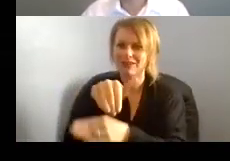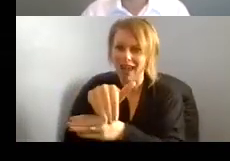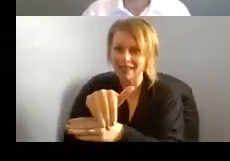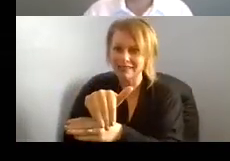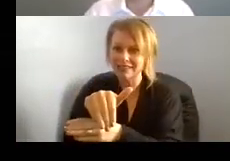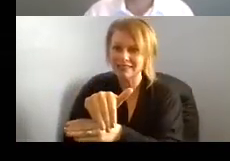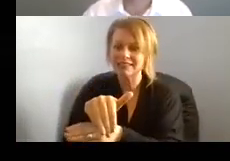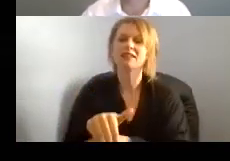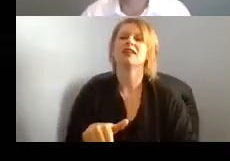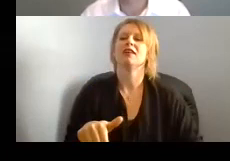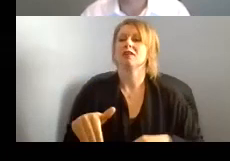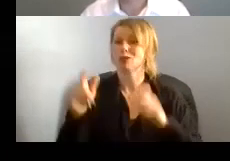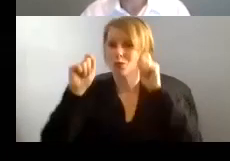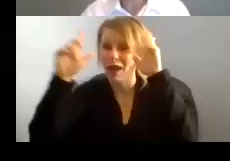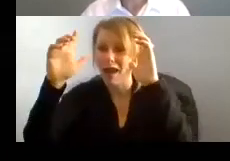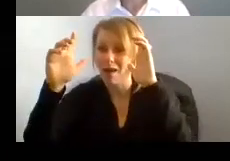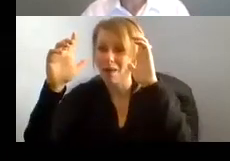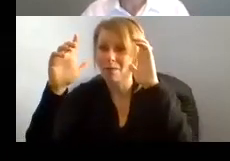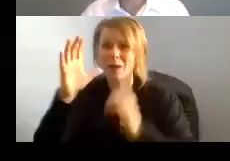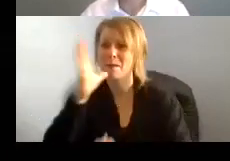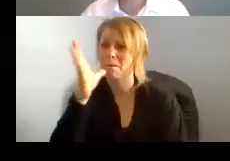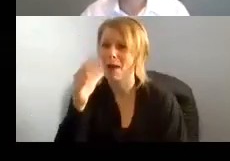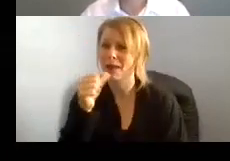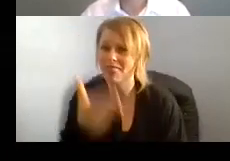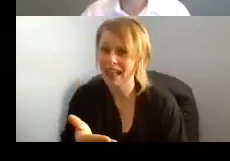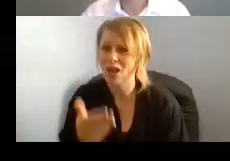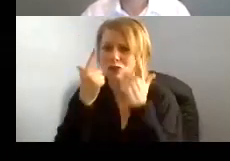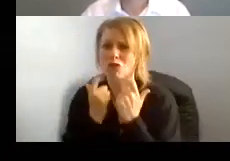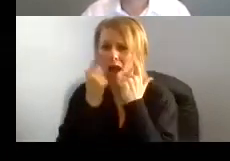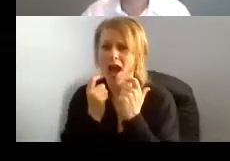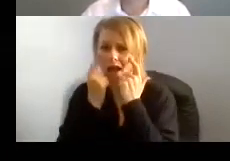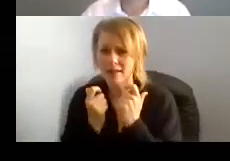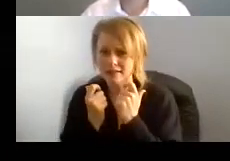say, 5 to 9 months of age. And, at that age, developmentally,